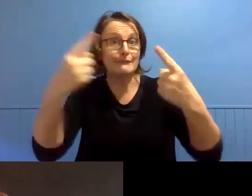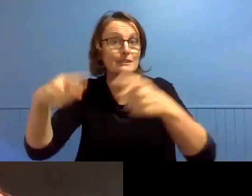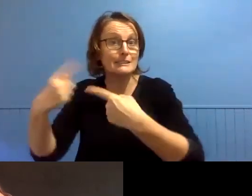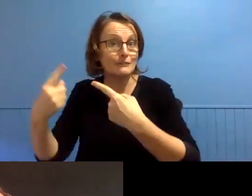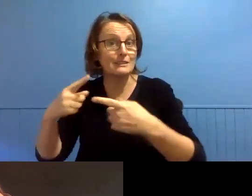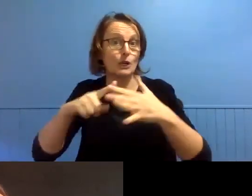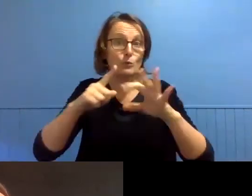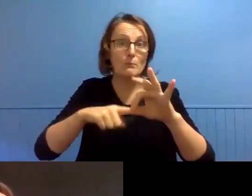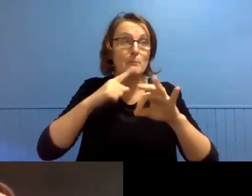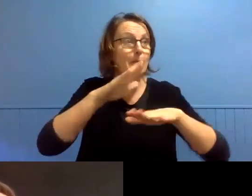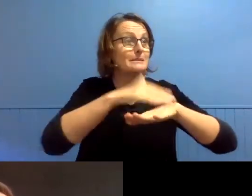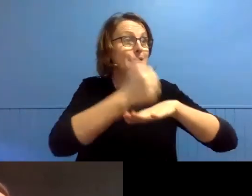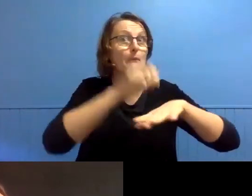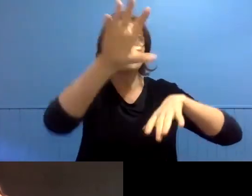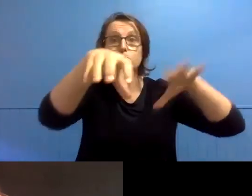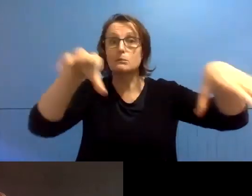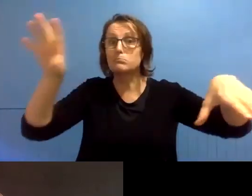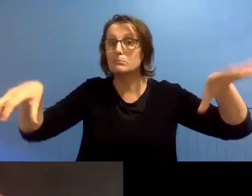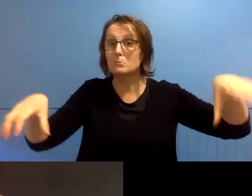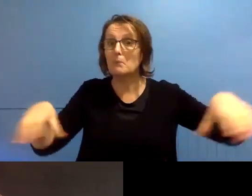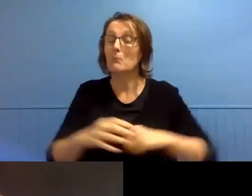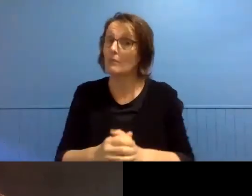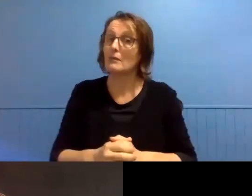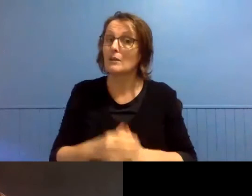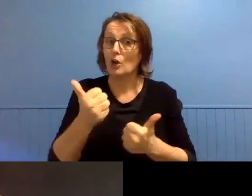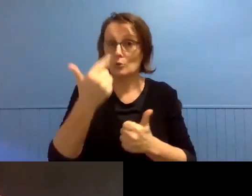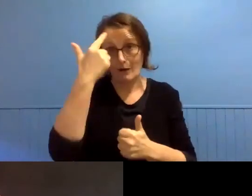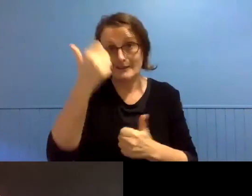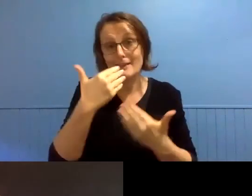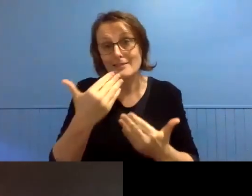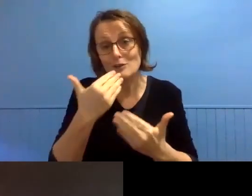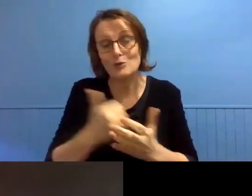country. That's a pretty good idea, thanks for that, Monica. But we'll